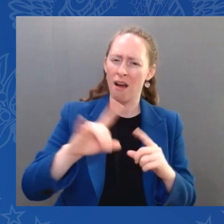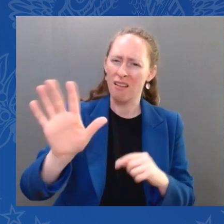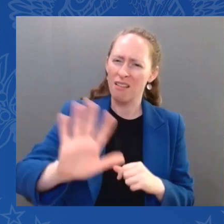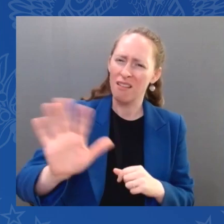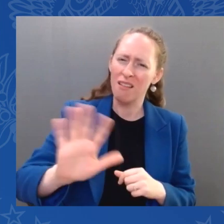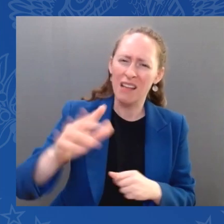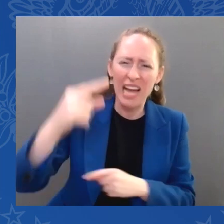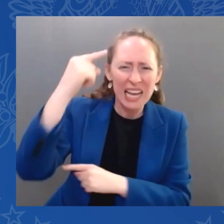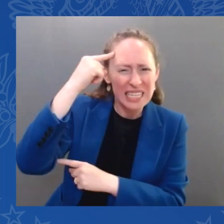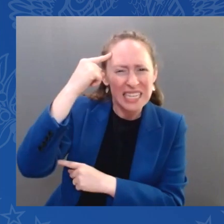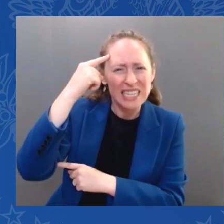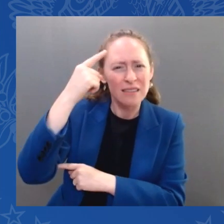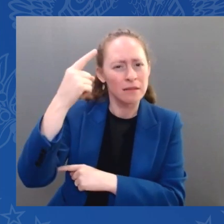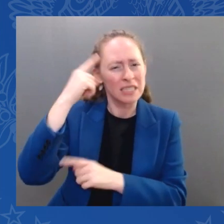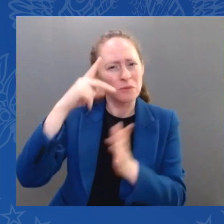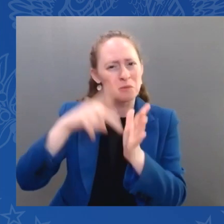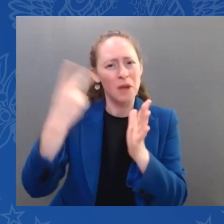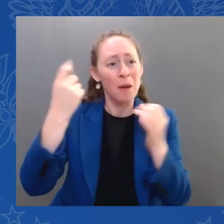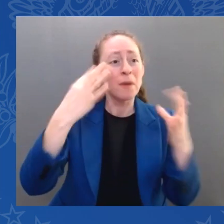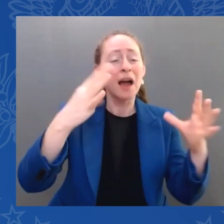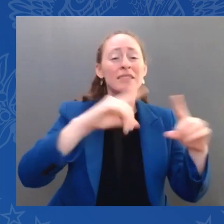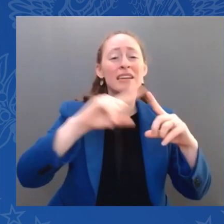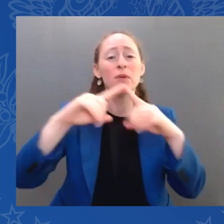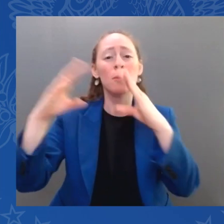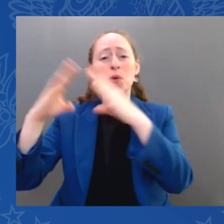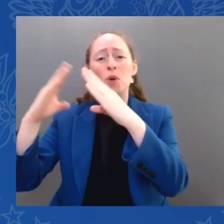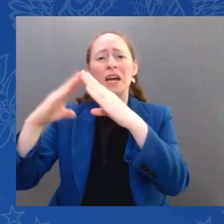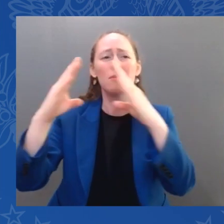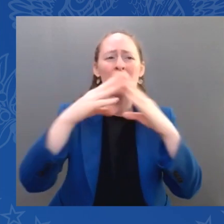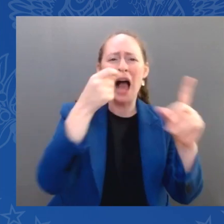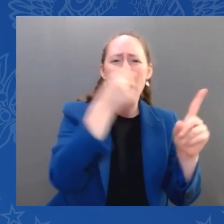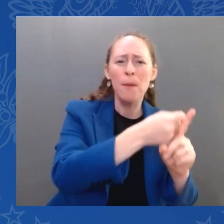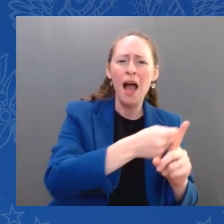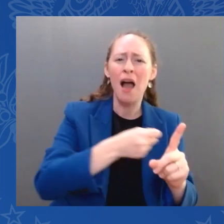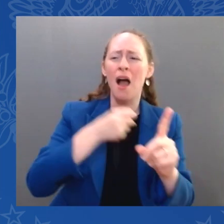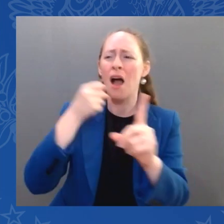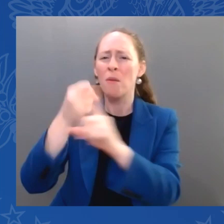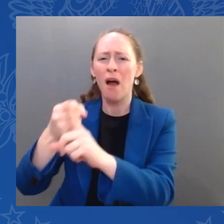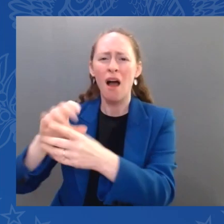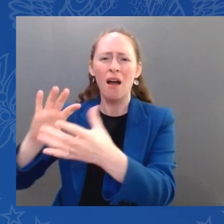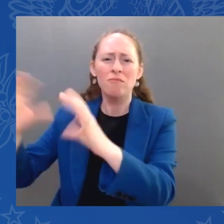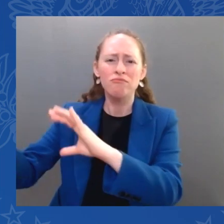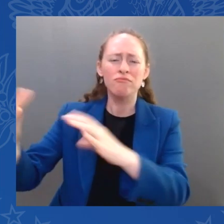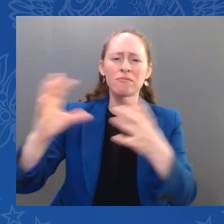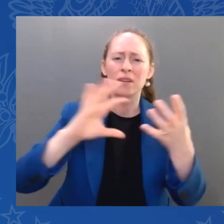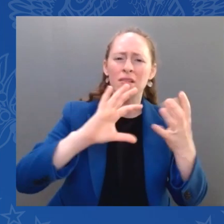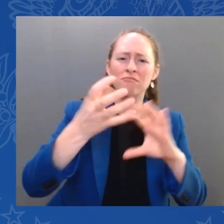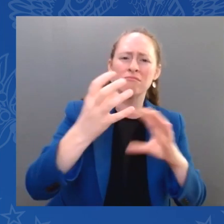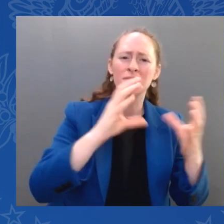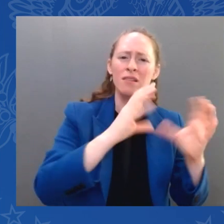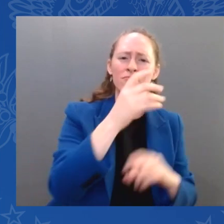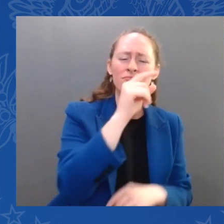I commend the bipartisan legislators who worked tirelessly to pass this bill. I thank President Biden and Vice President Harris